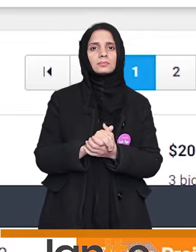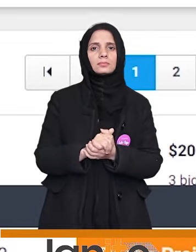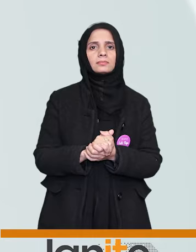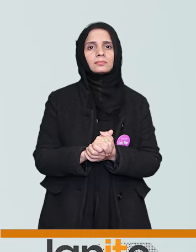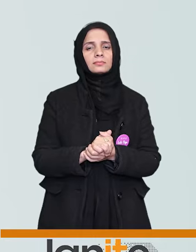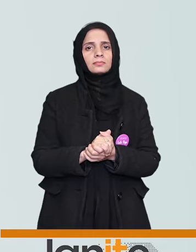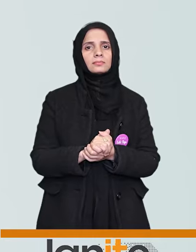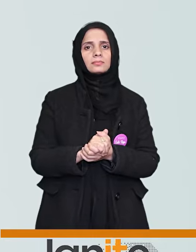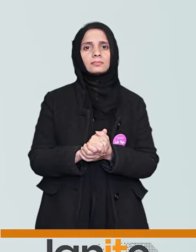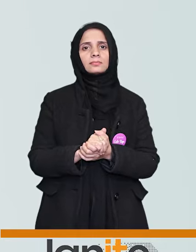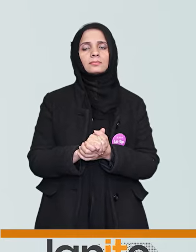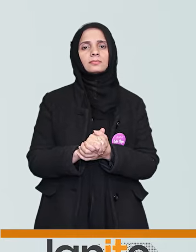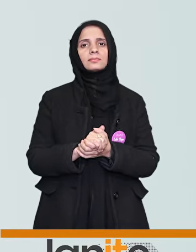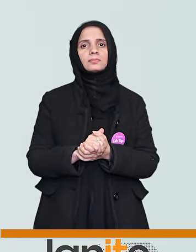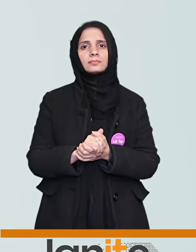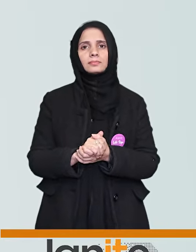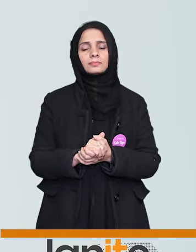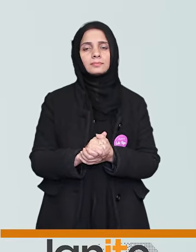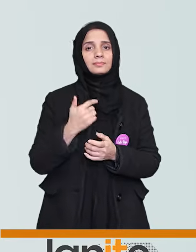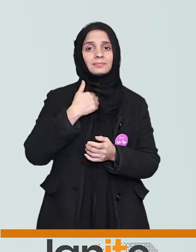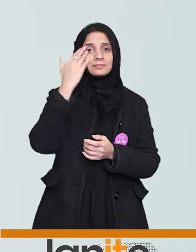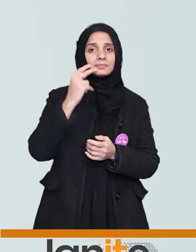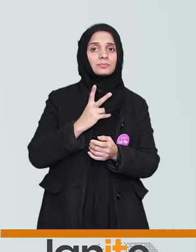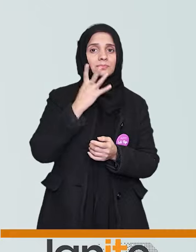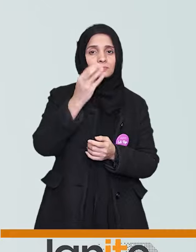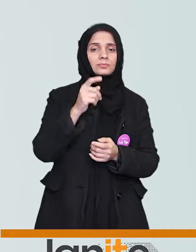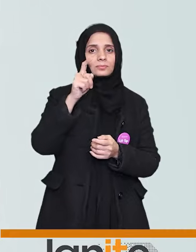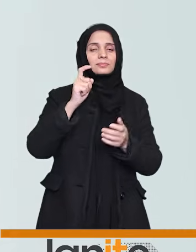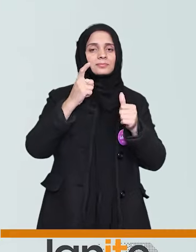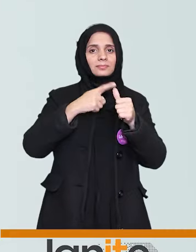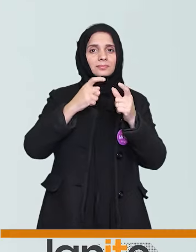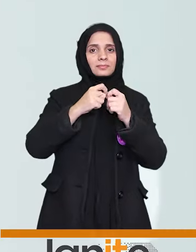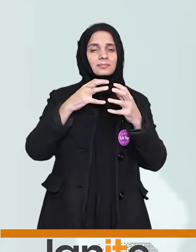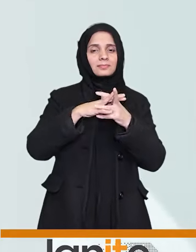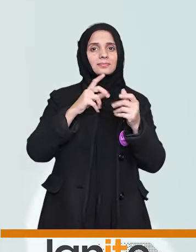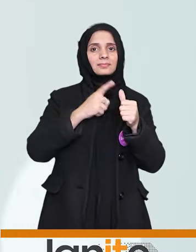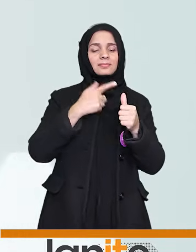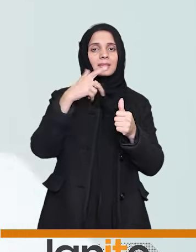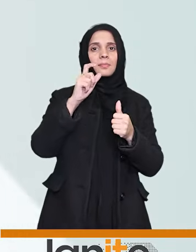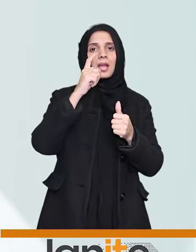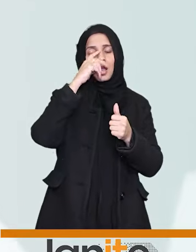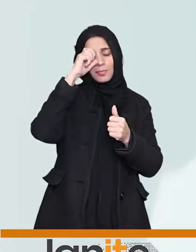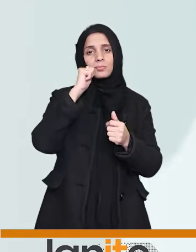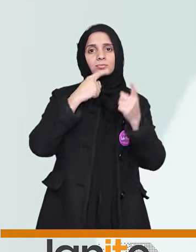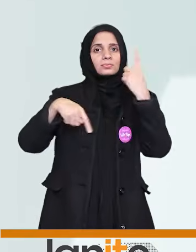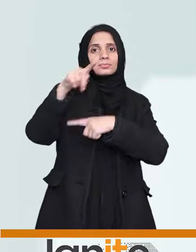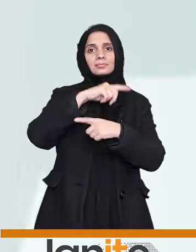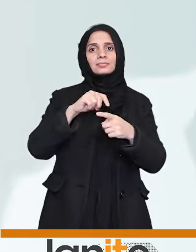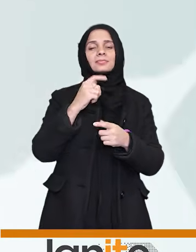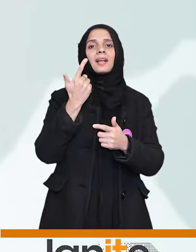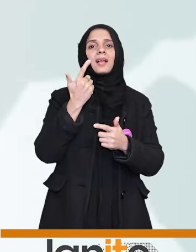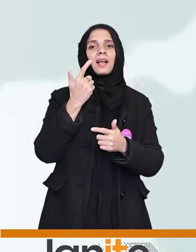seeing any Pakistani sister or brother featured on homepage of Upwork.